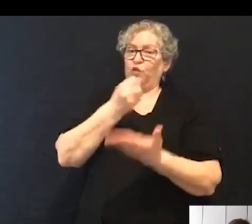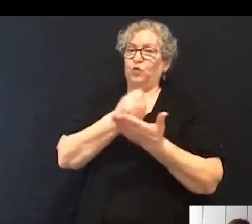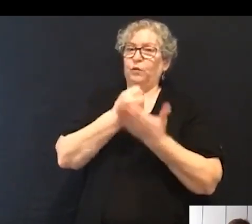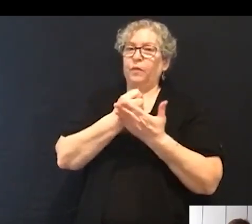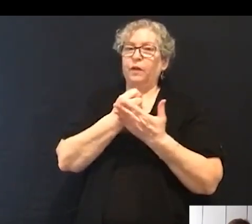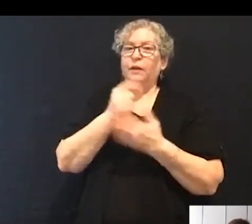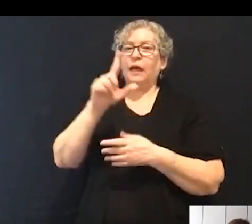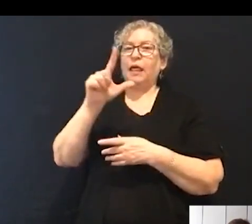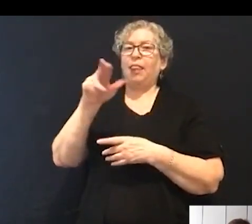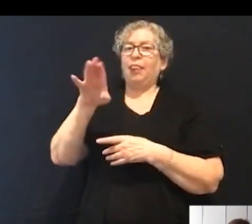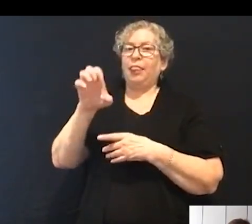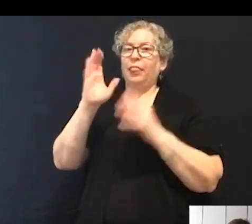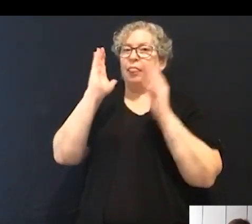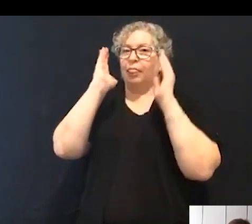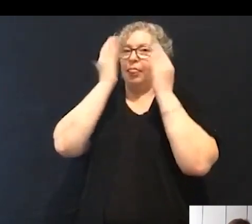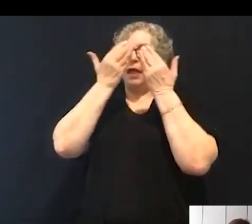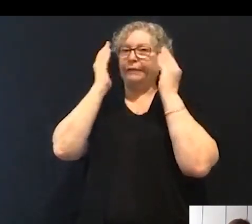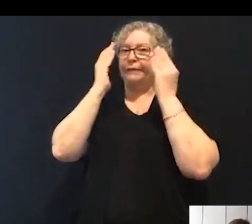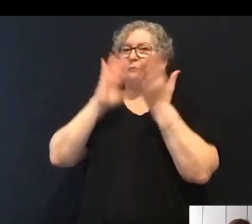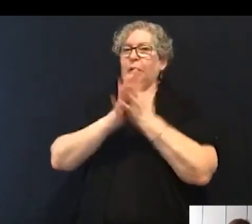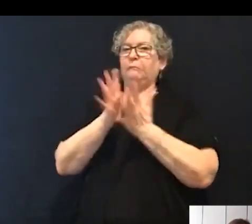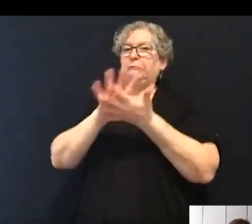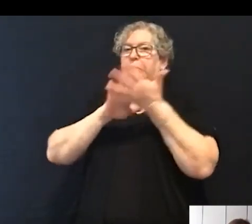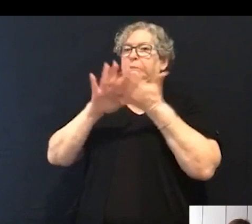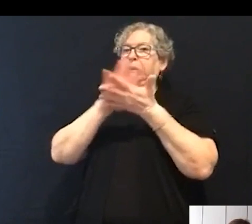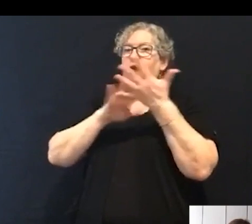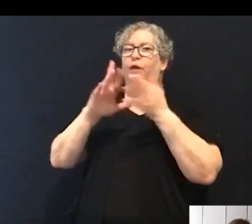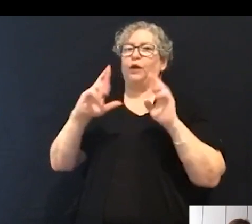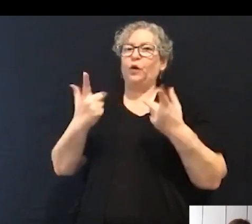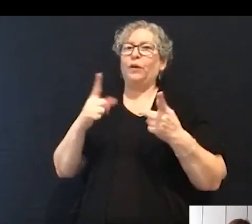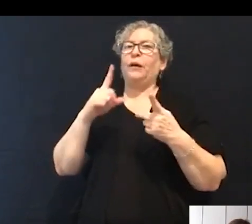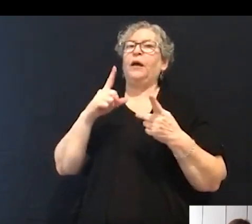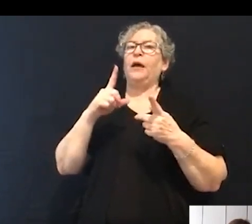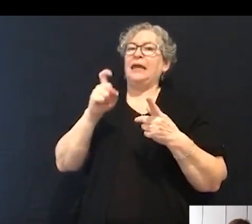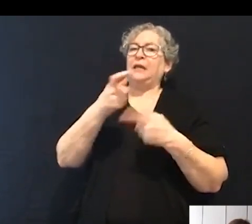opaque or blurry and need replacement. But that was not observed.